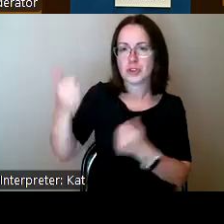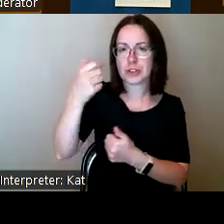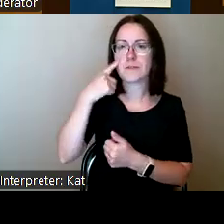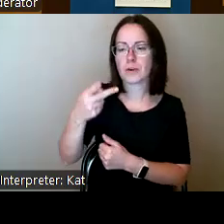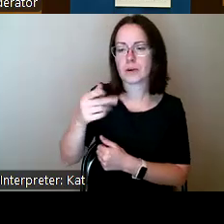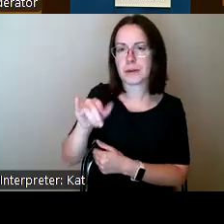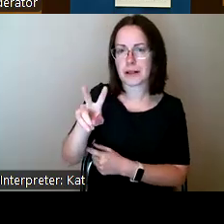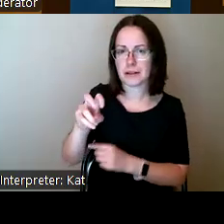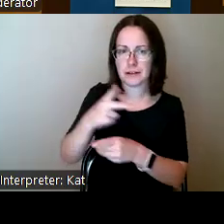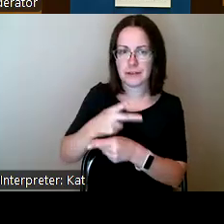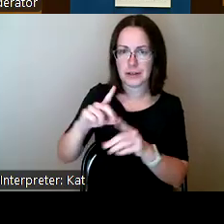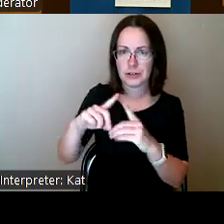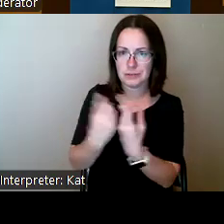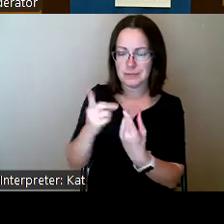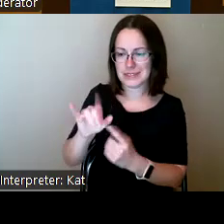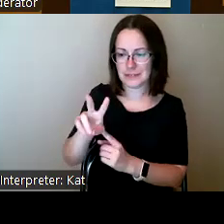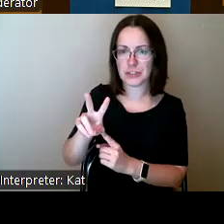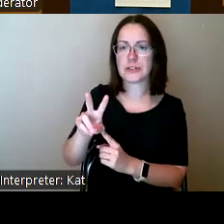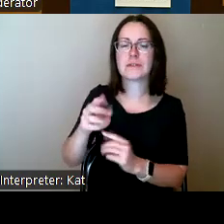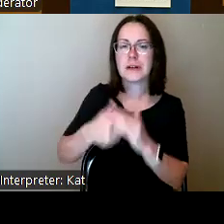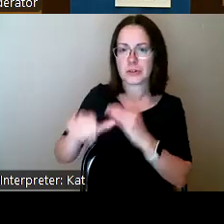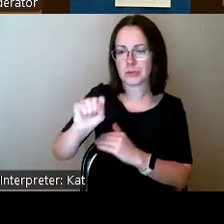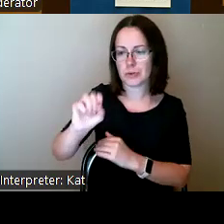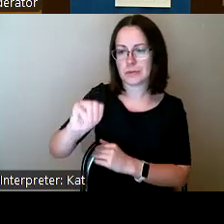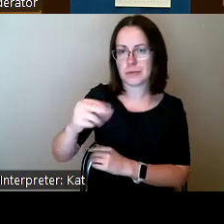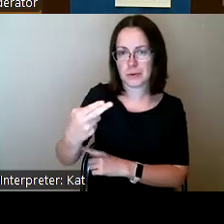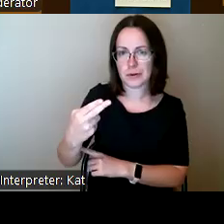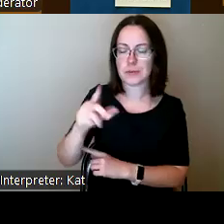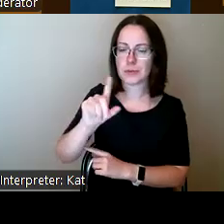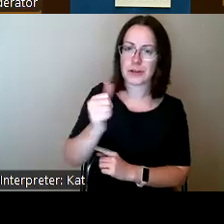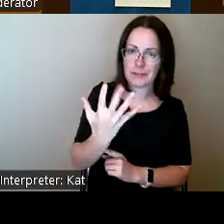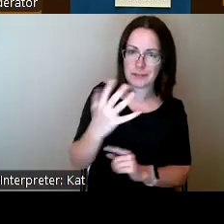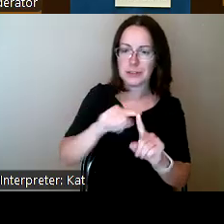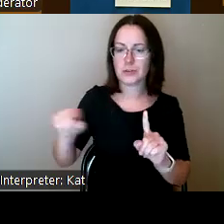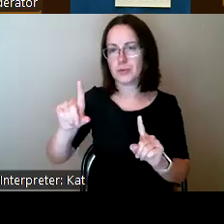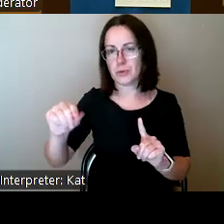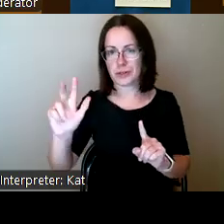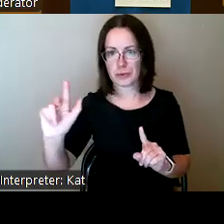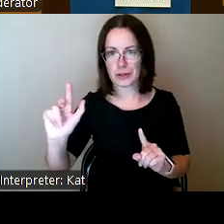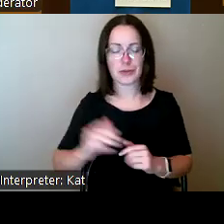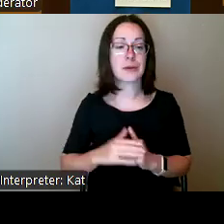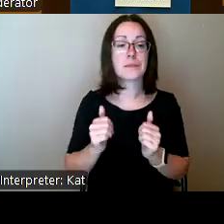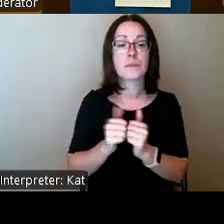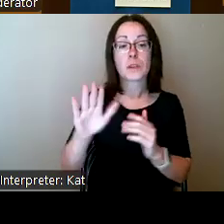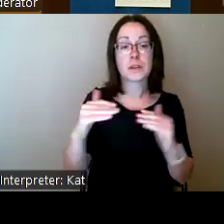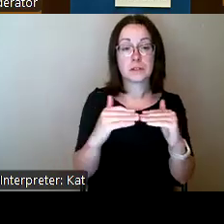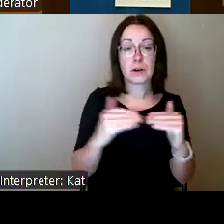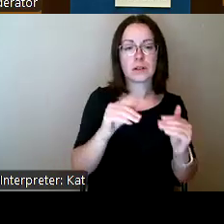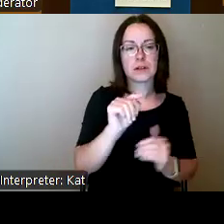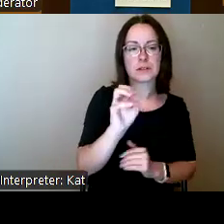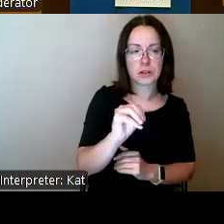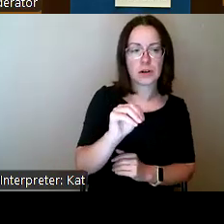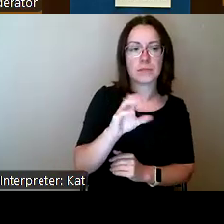Hospital from 2015 to 2023. Together with his colleague Tom Carroll, he co-developed URMC's